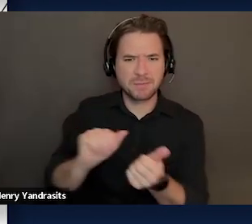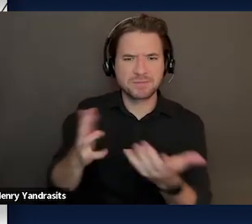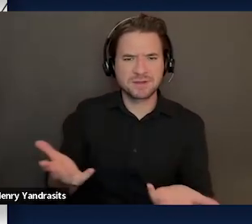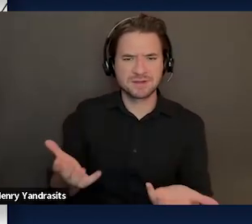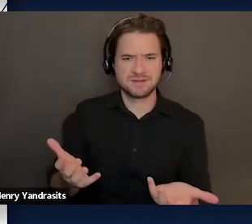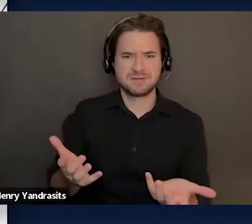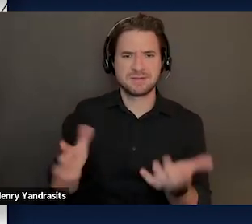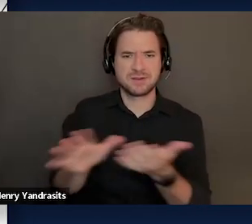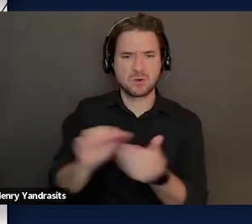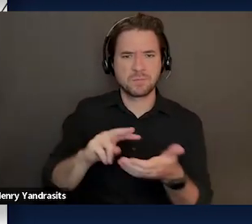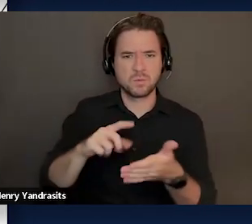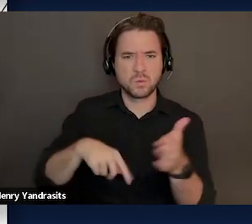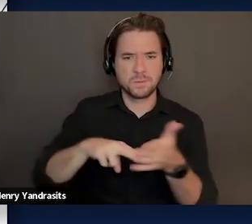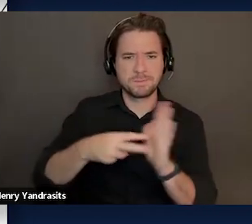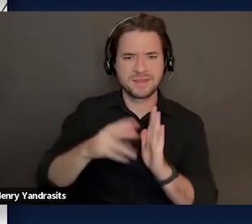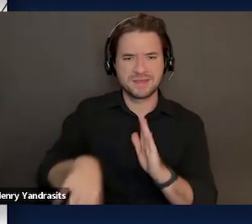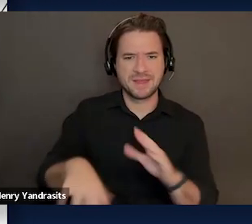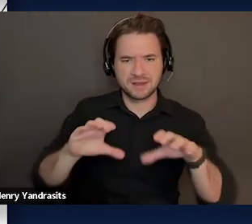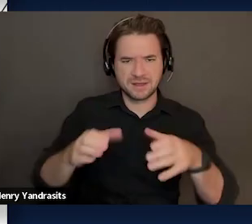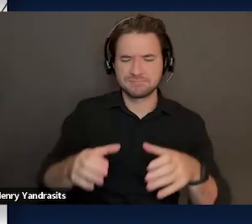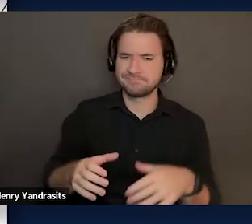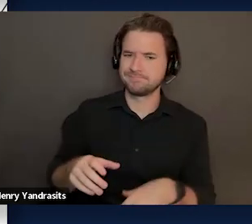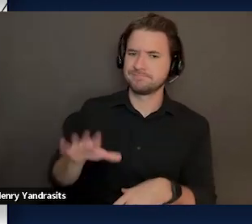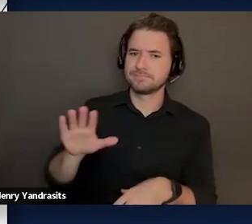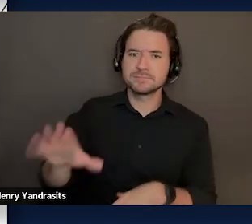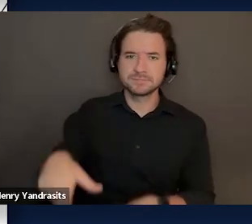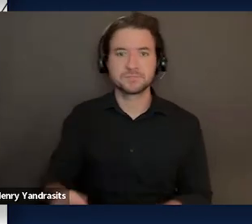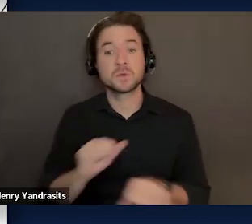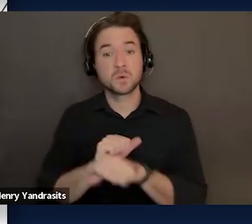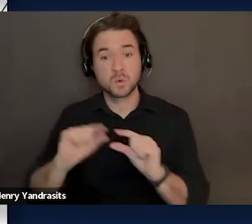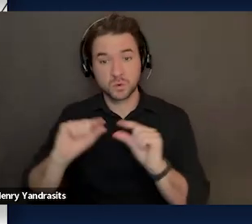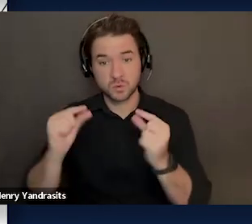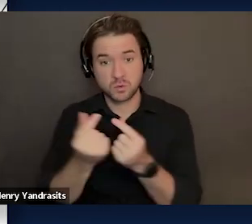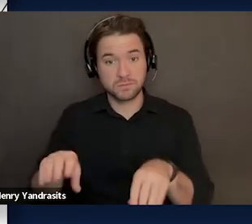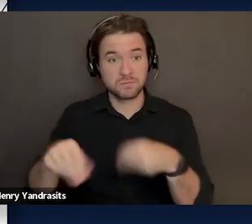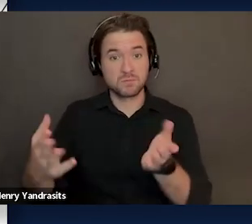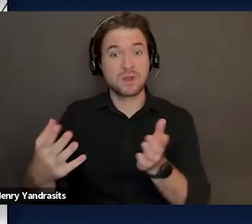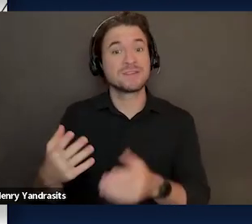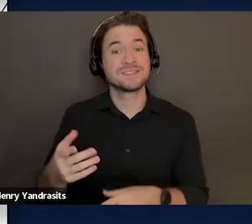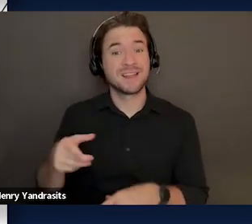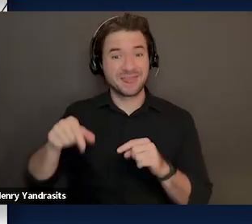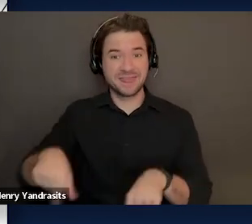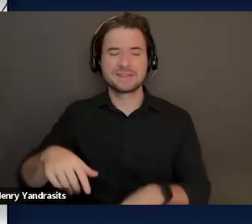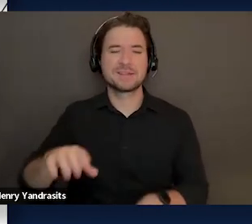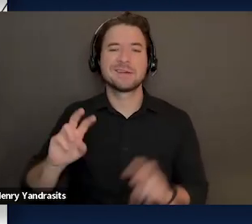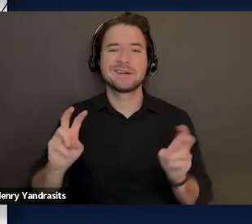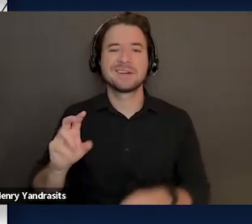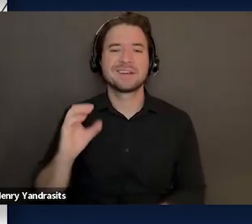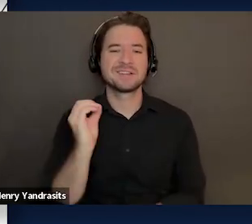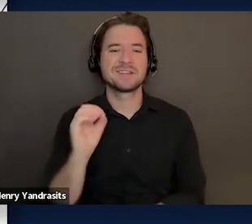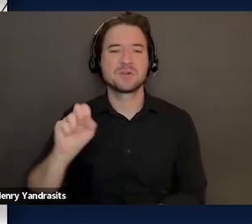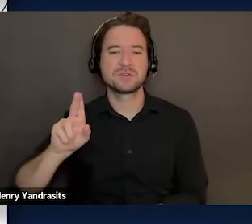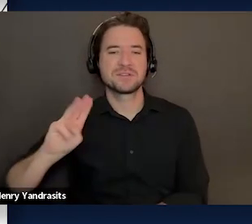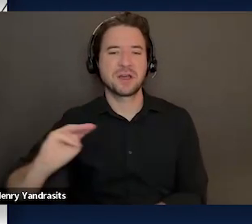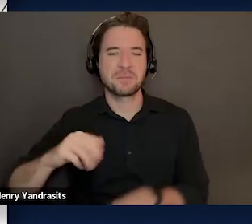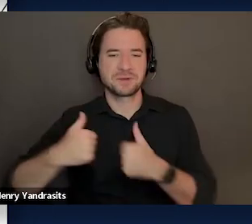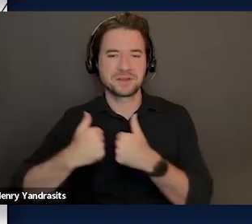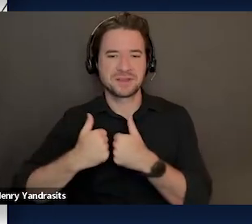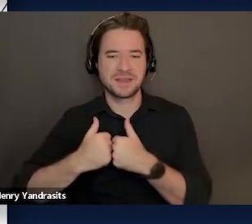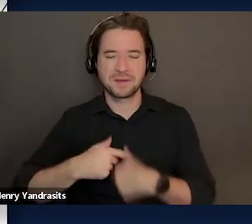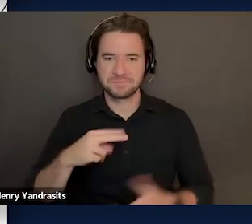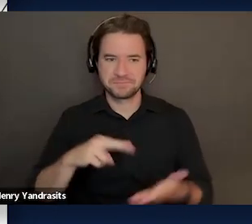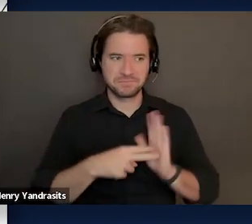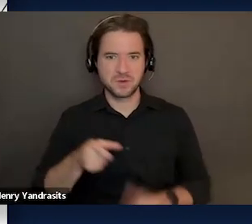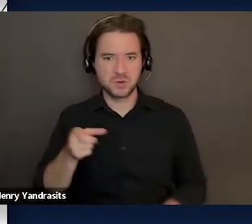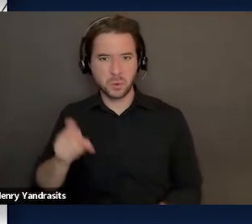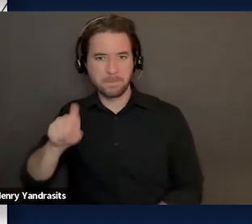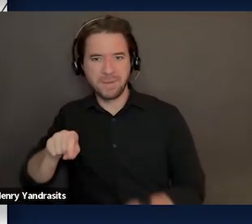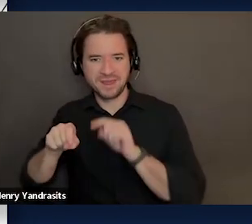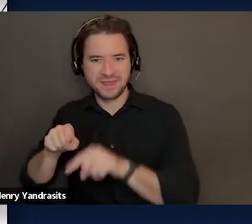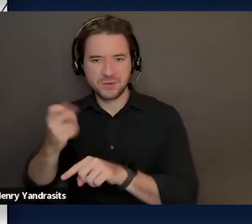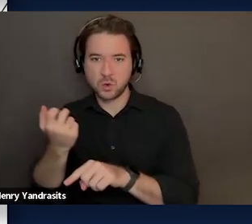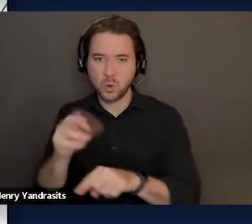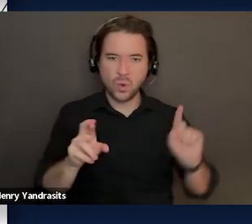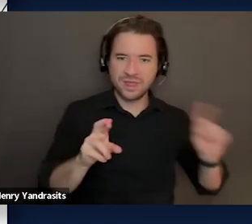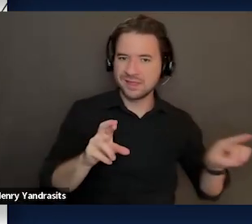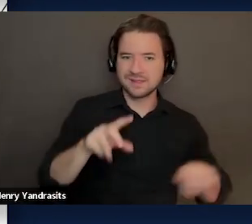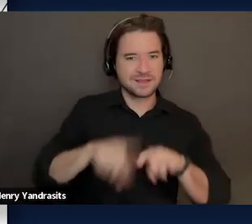It would corrupt the meaning of the category. Uh, the work group presented the Health Disparities designation here as a zero-sum game, right? The pitting of marginalized groups against each other, which only reinforces and reproduces.